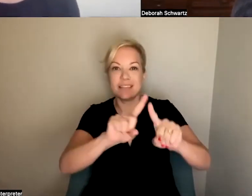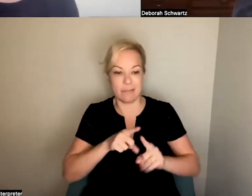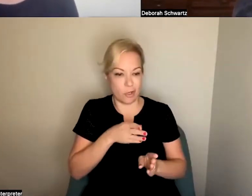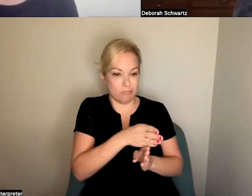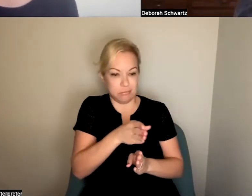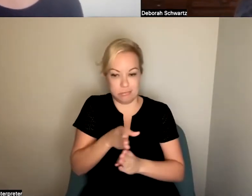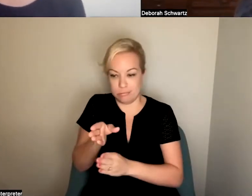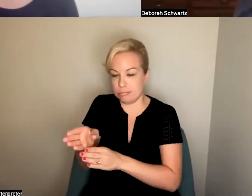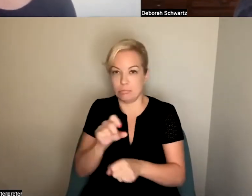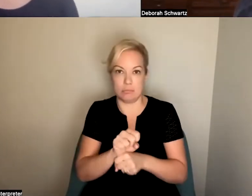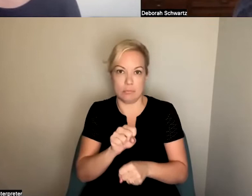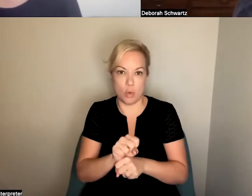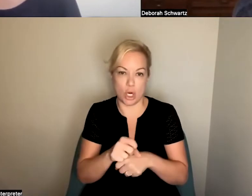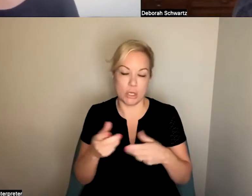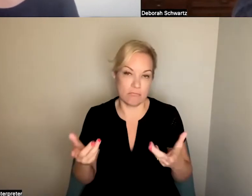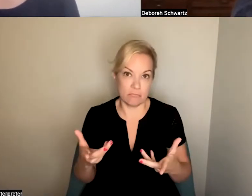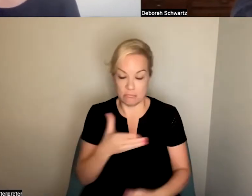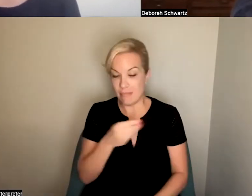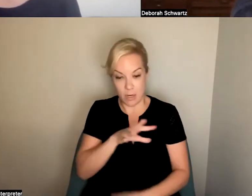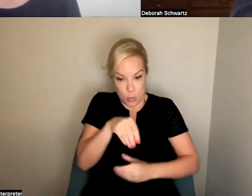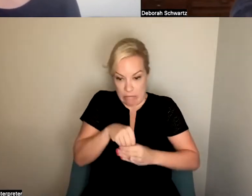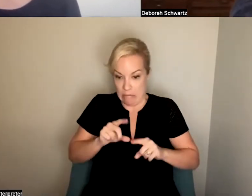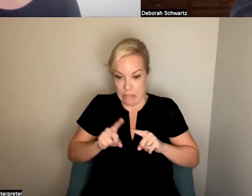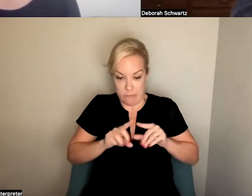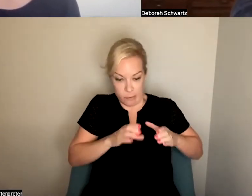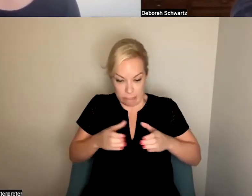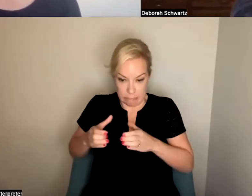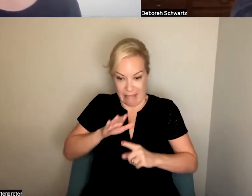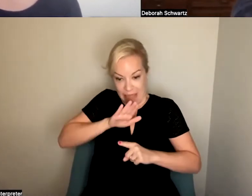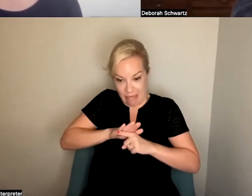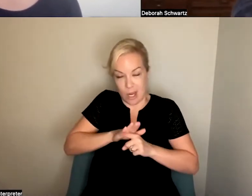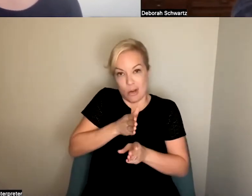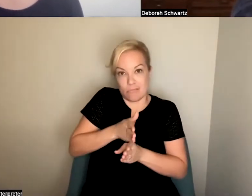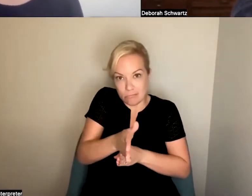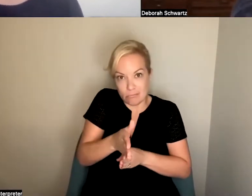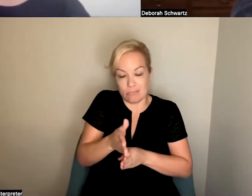and other workers in your own industry, and I- Yeah, I think that's been really powerful,